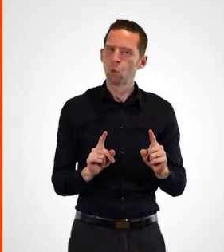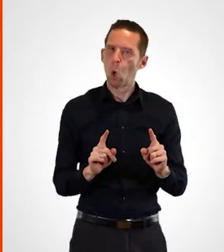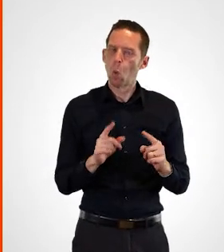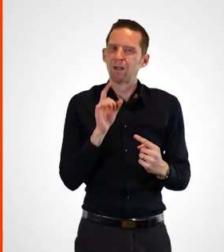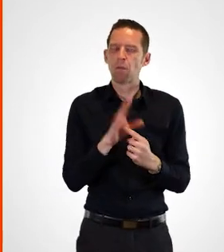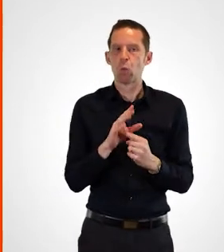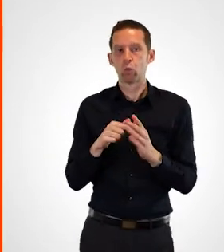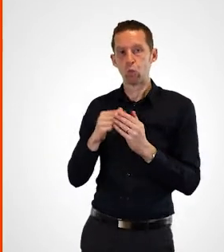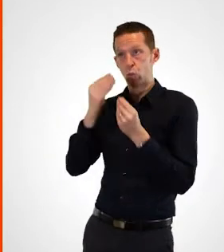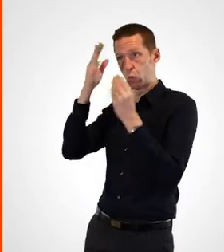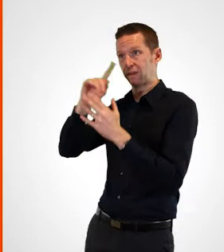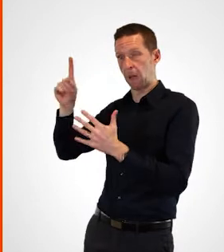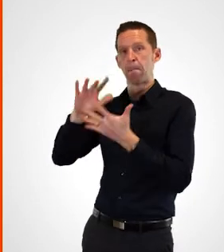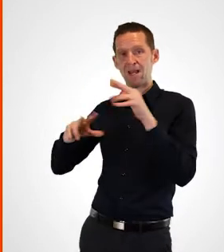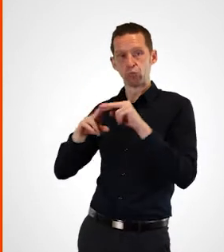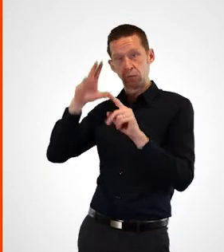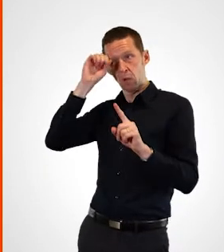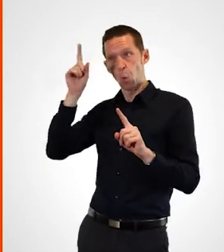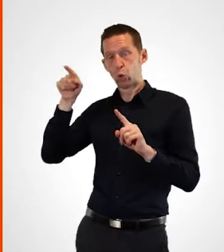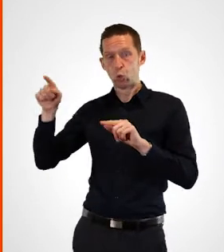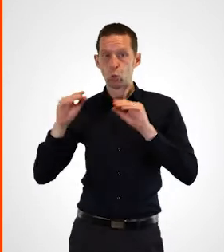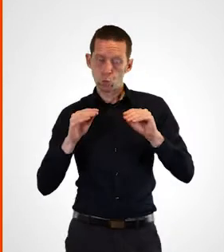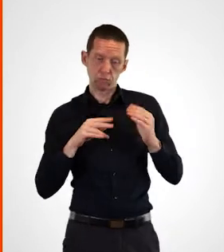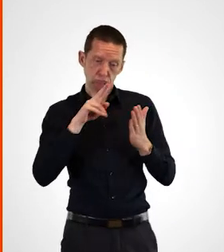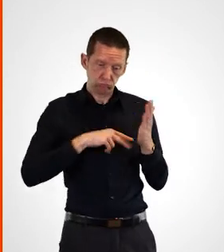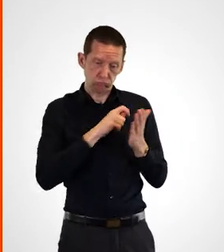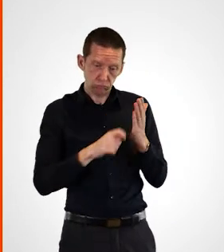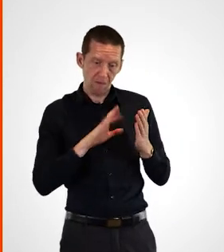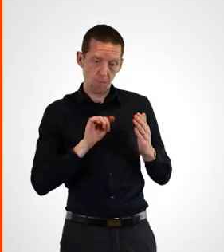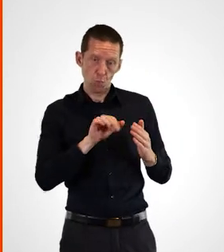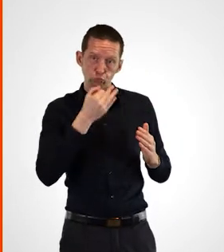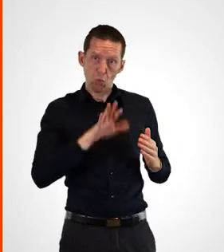in particular understand that what they do with their children from birth onward